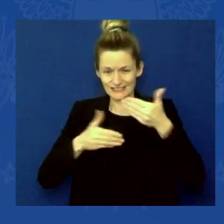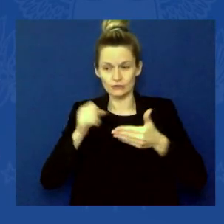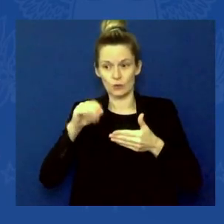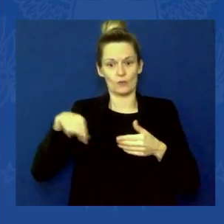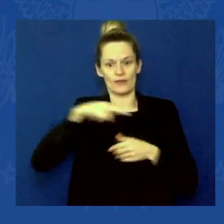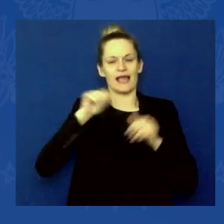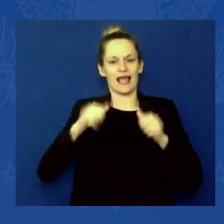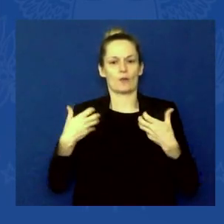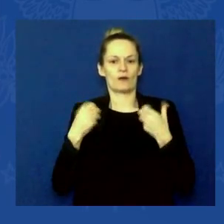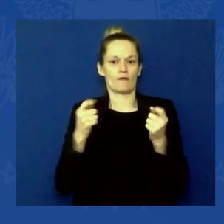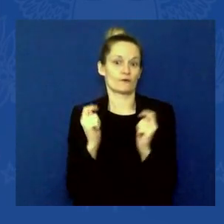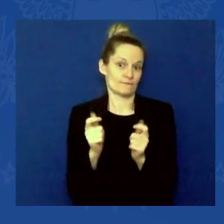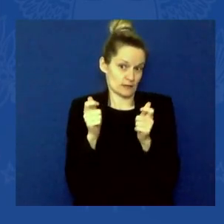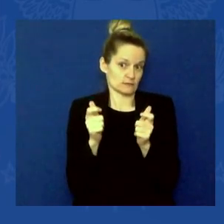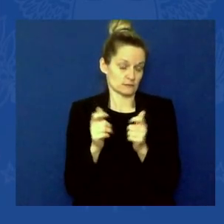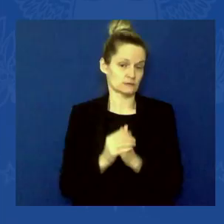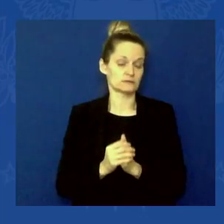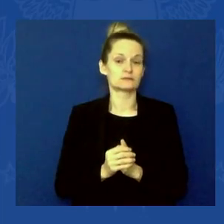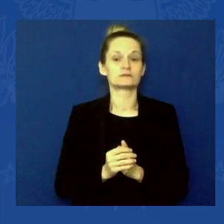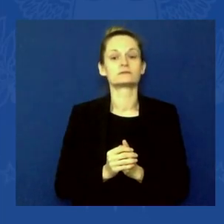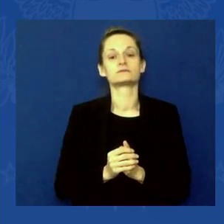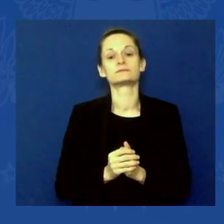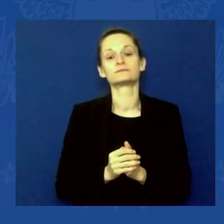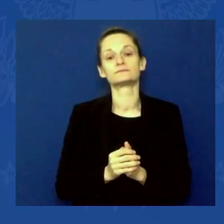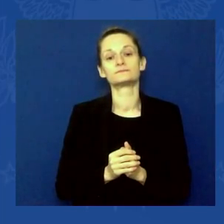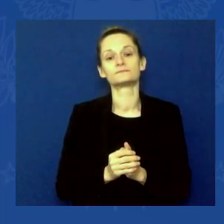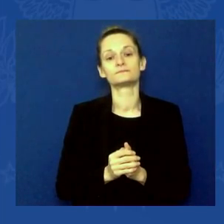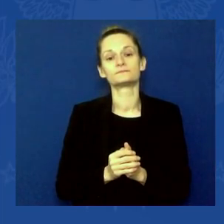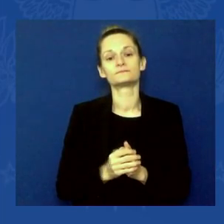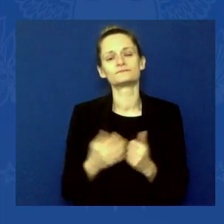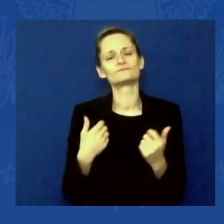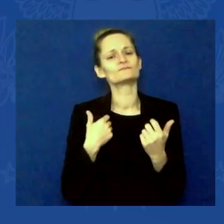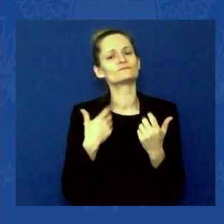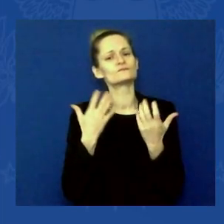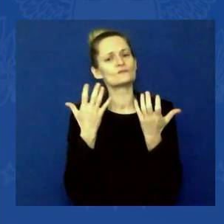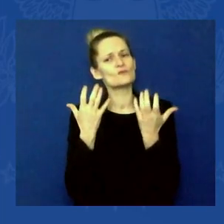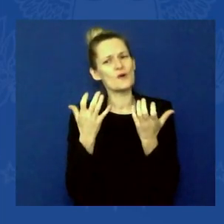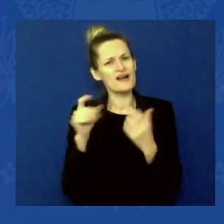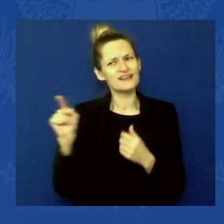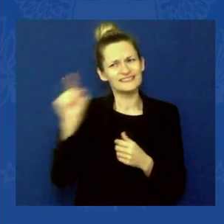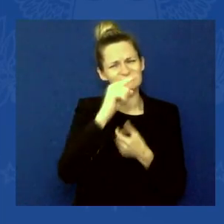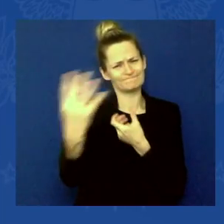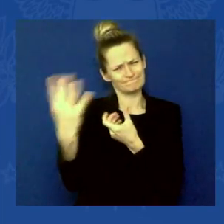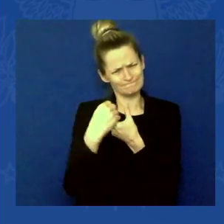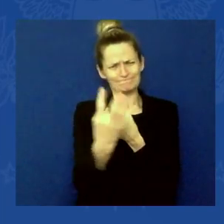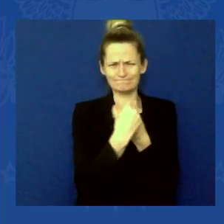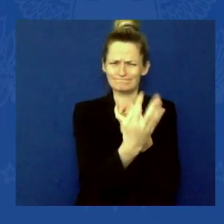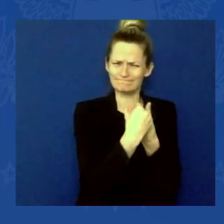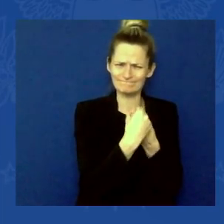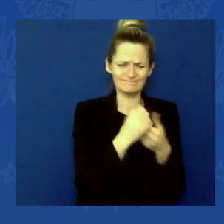their part to prepare. Follow the guidance from their local authorities. Some places have already had heavy rains